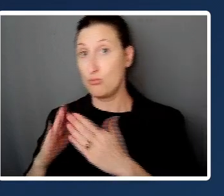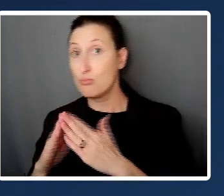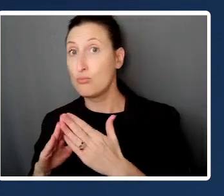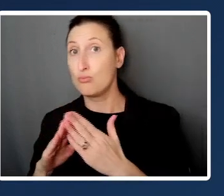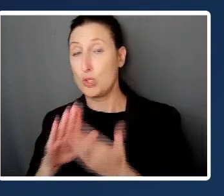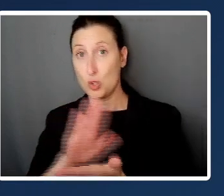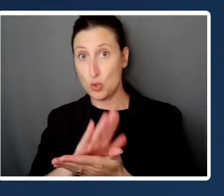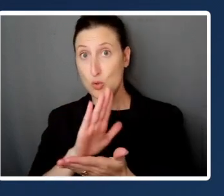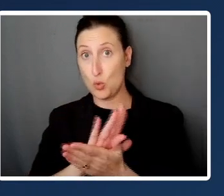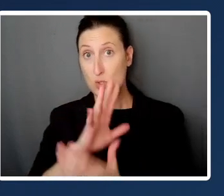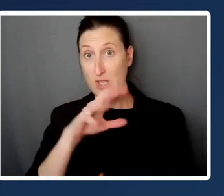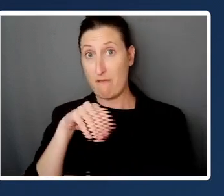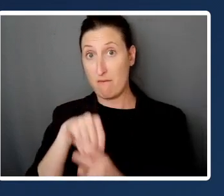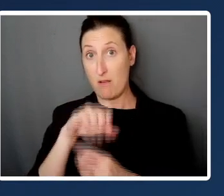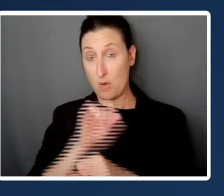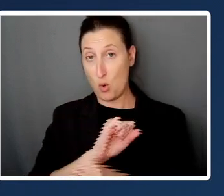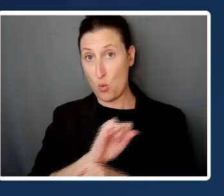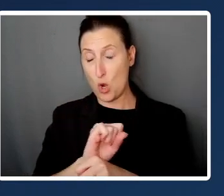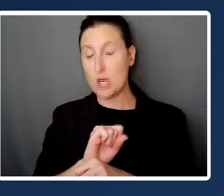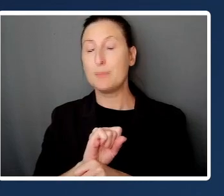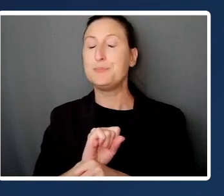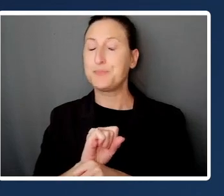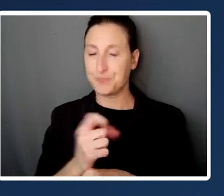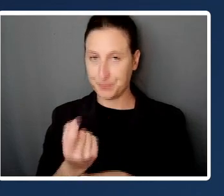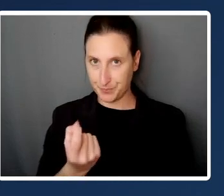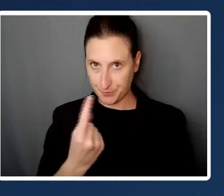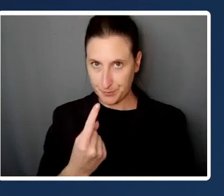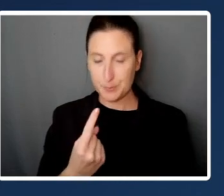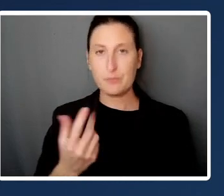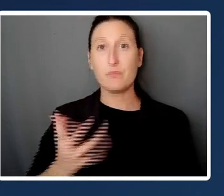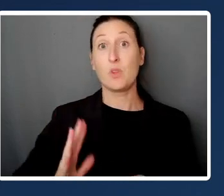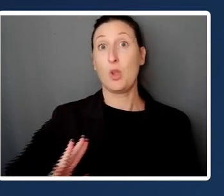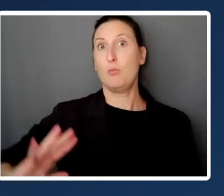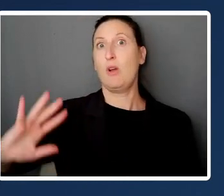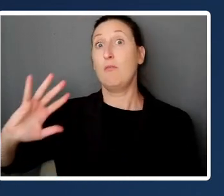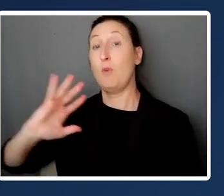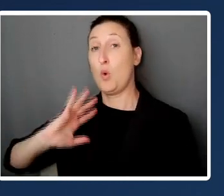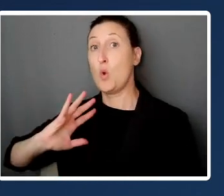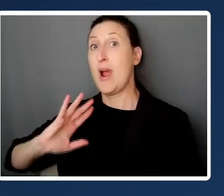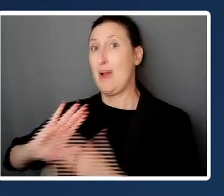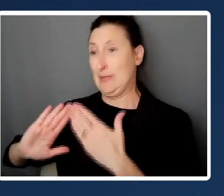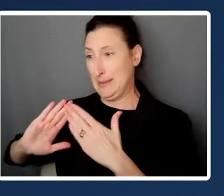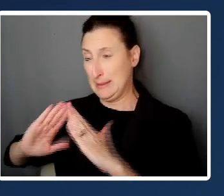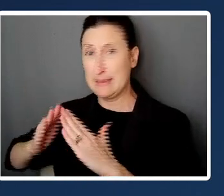the school that I taught at before, was 1,200 freshmen. So, 1,200 kids -- freshmen -- in